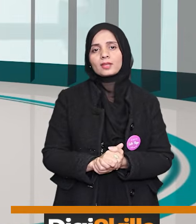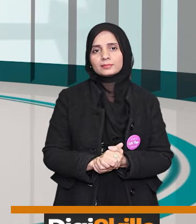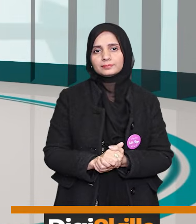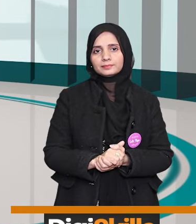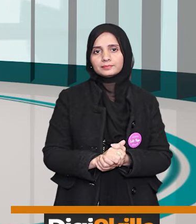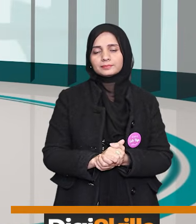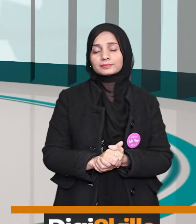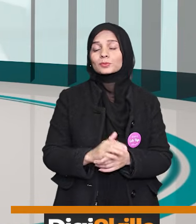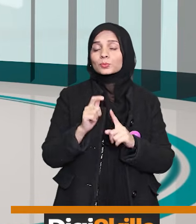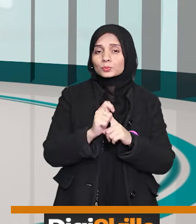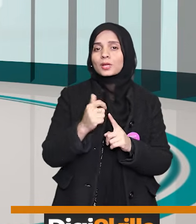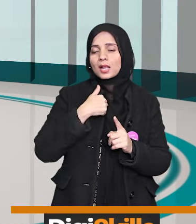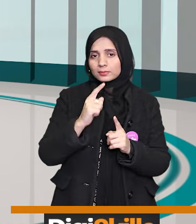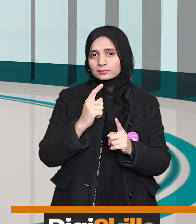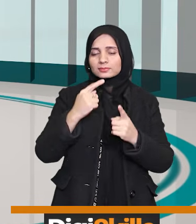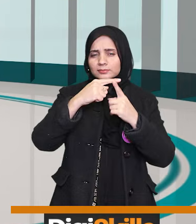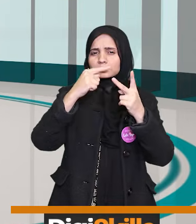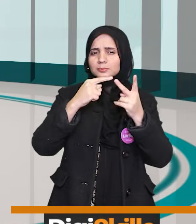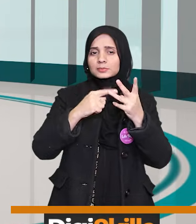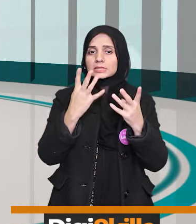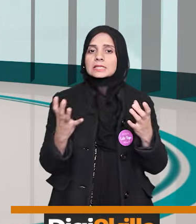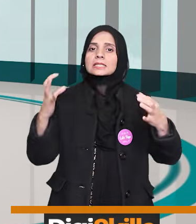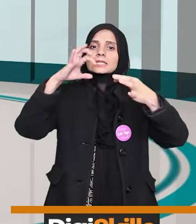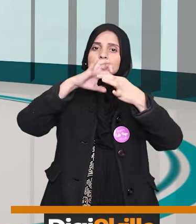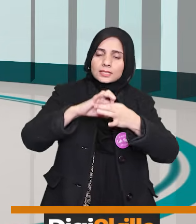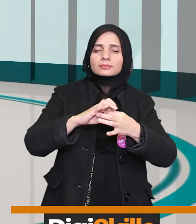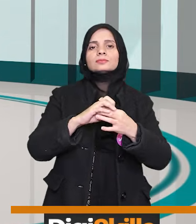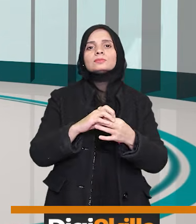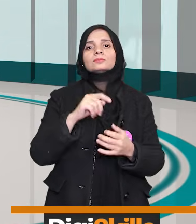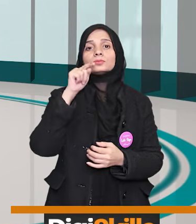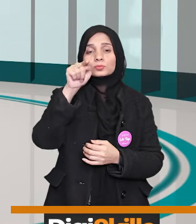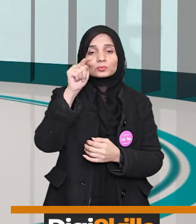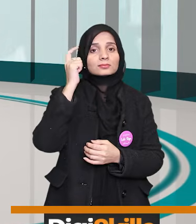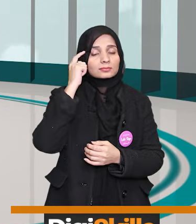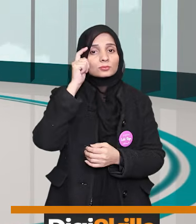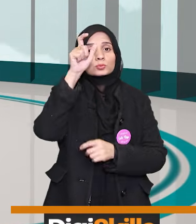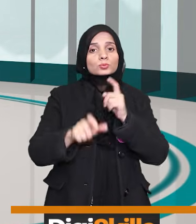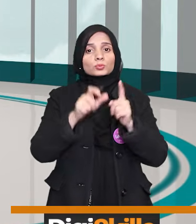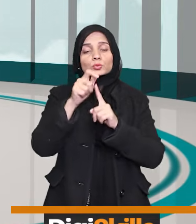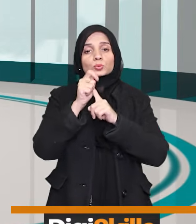is probably the combination of the first 4 things. know your worth